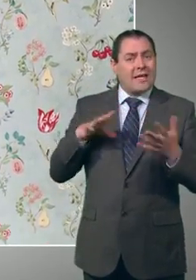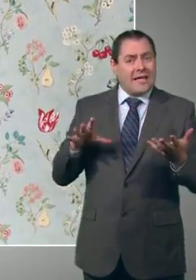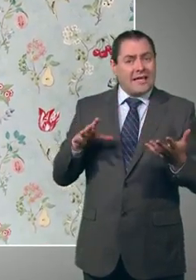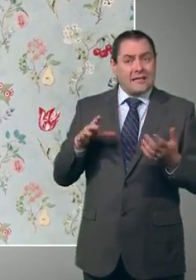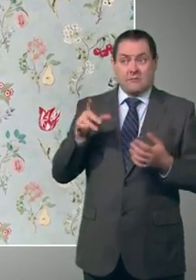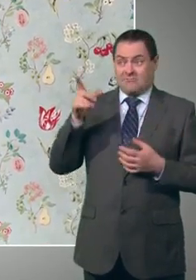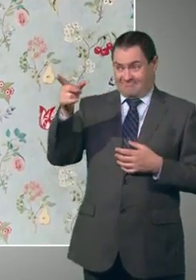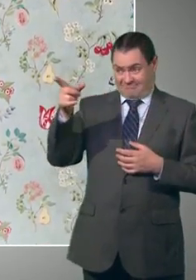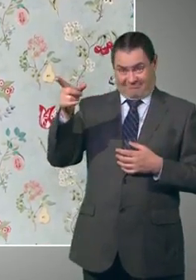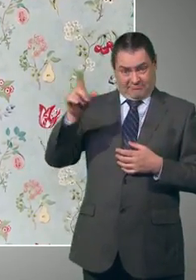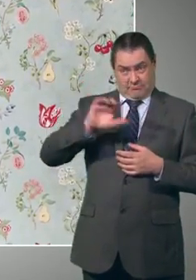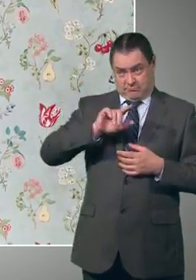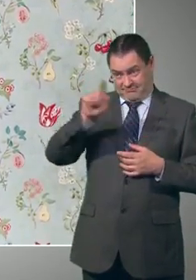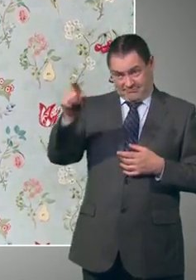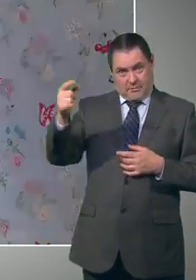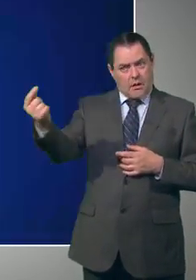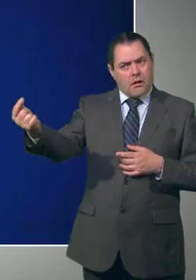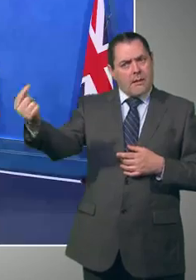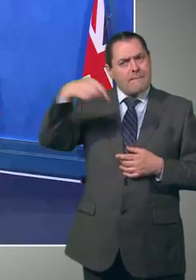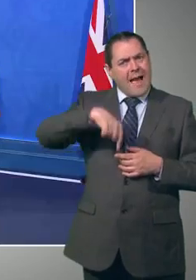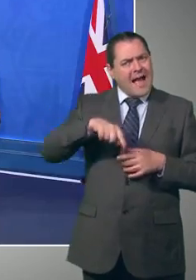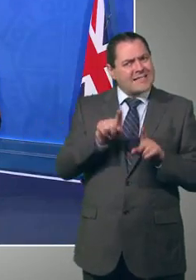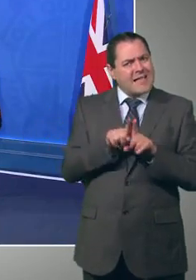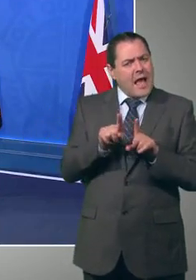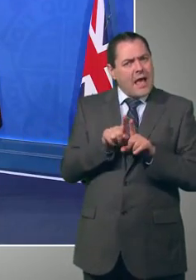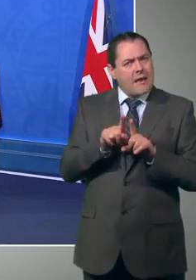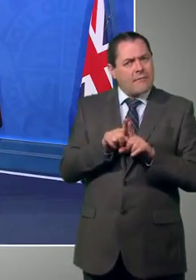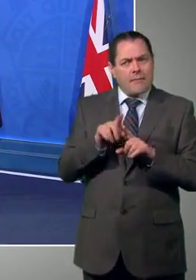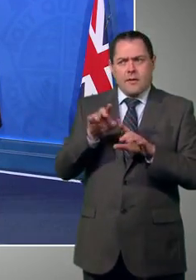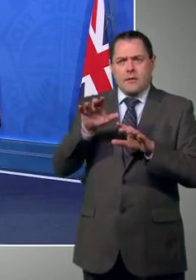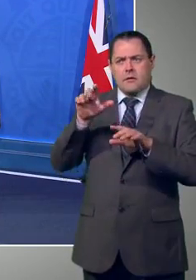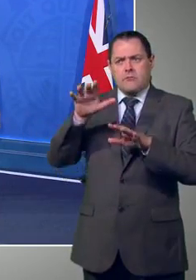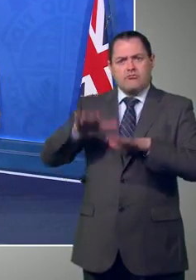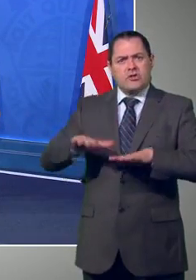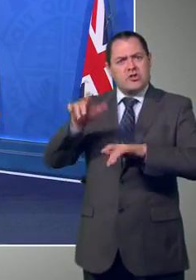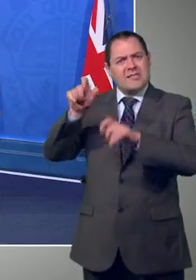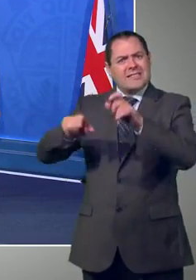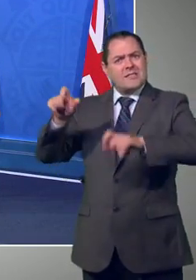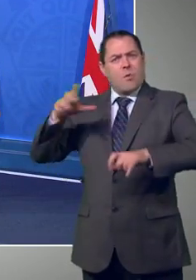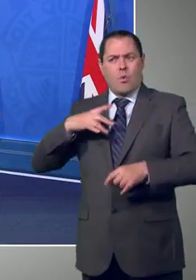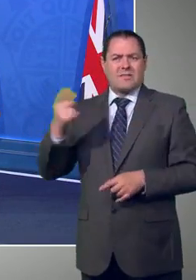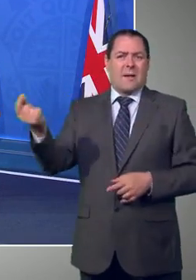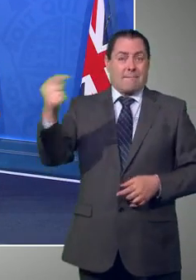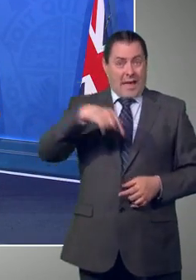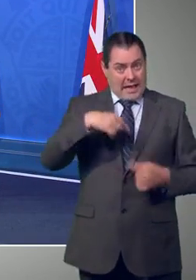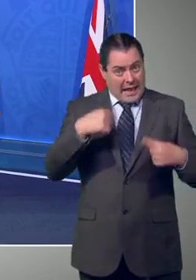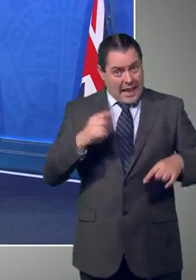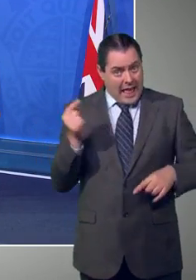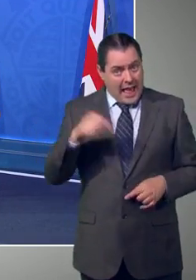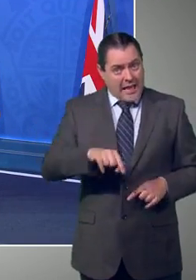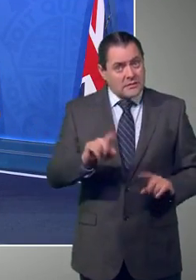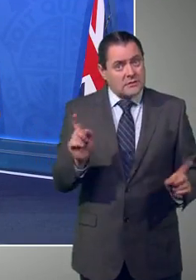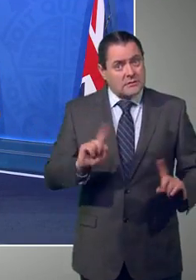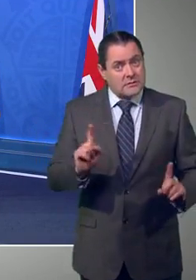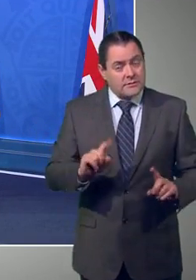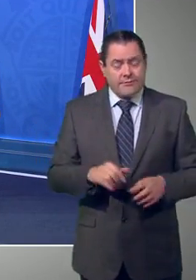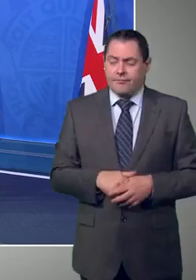for returning UK citizens? Thank you. Thank you. Janet an